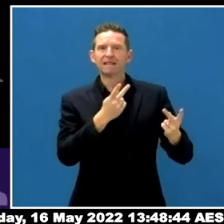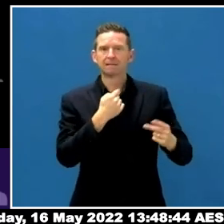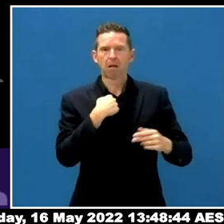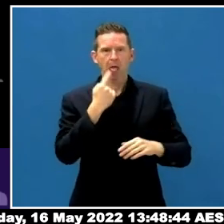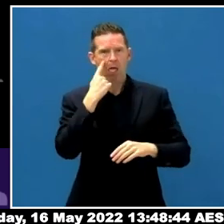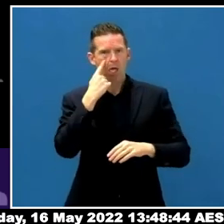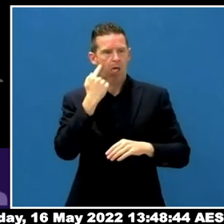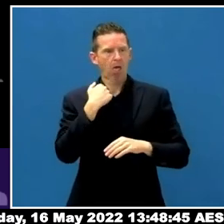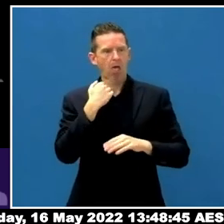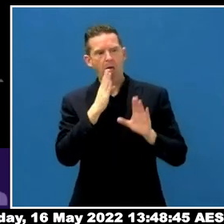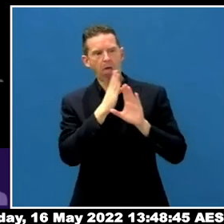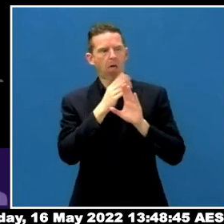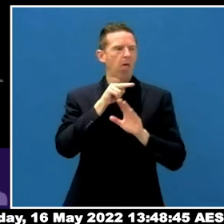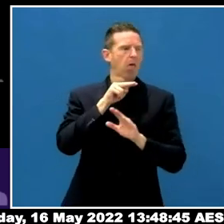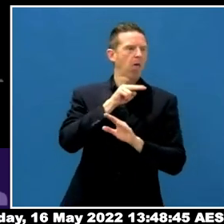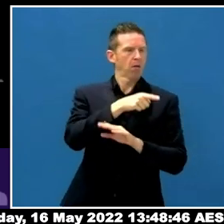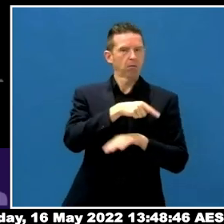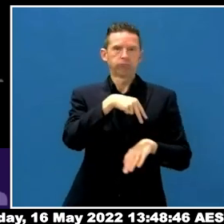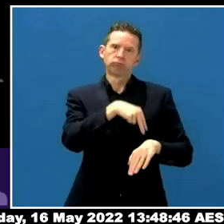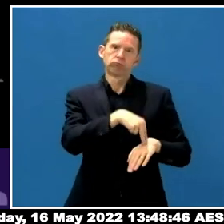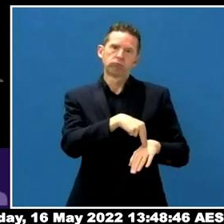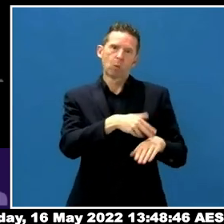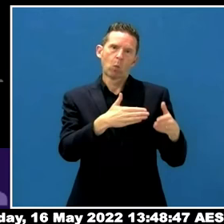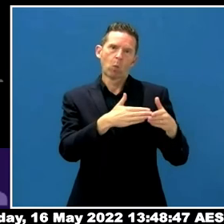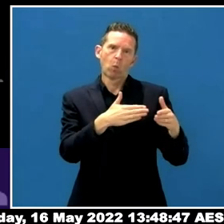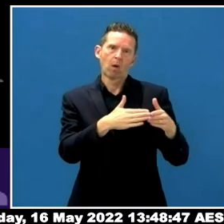music. MR FOGARTY: Did you raise that with Afford, your fence.